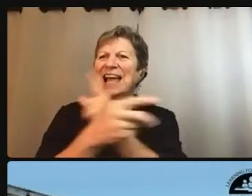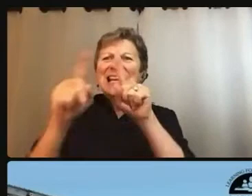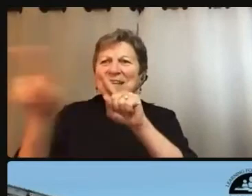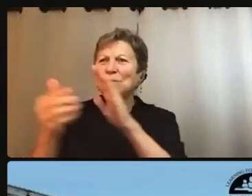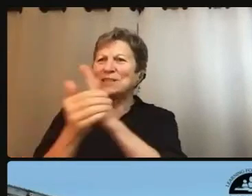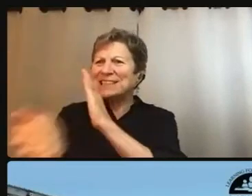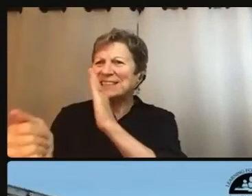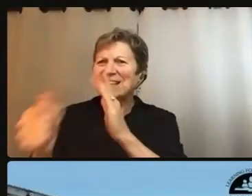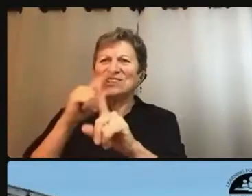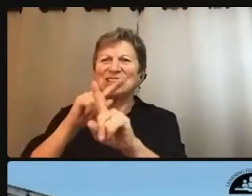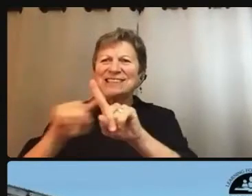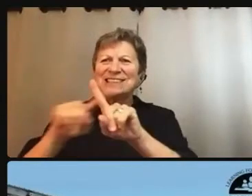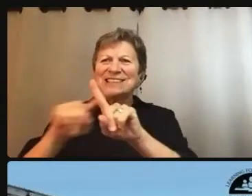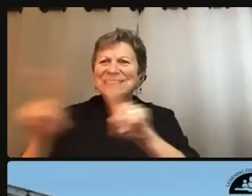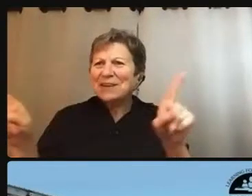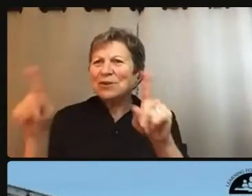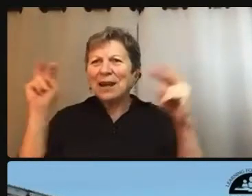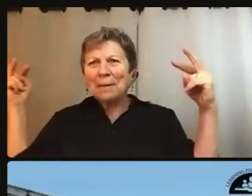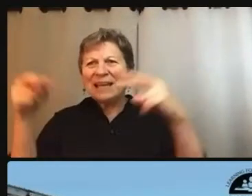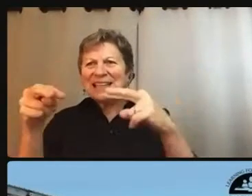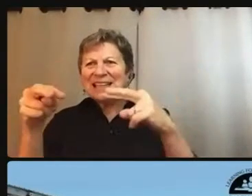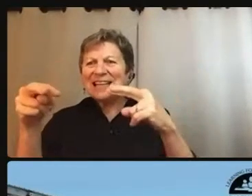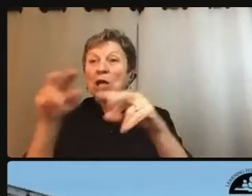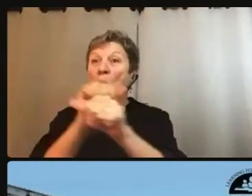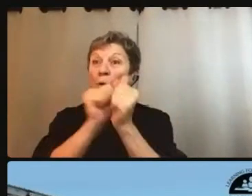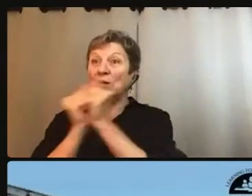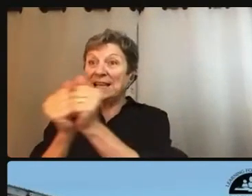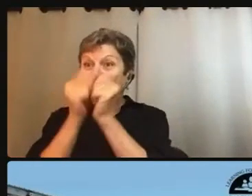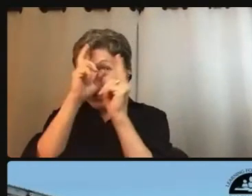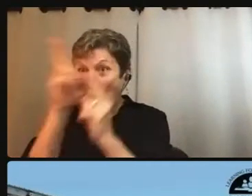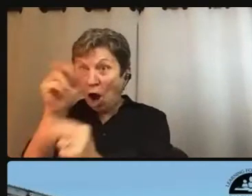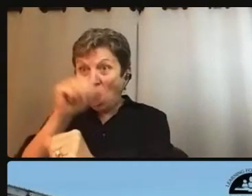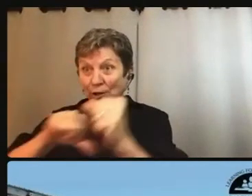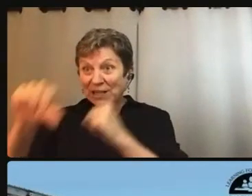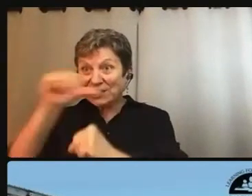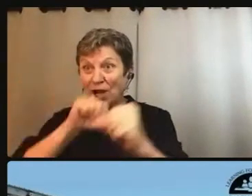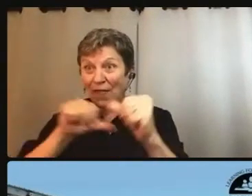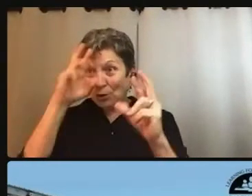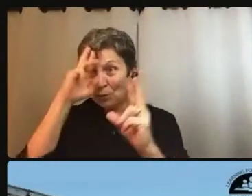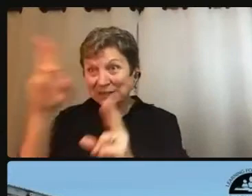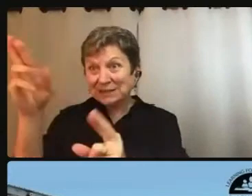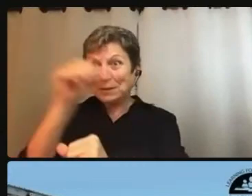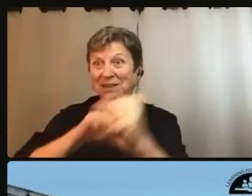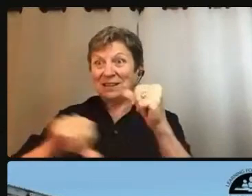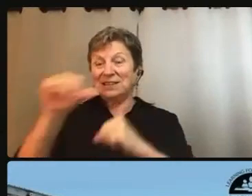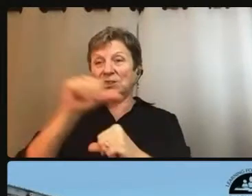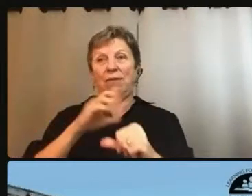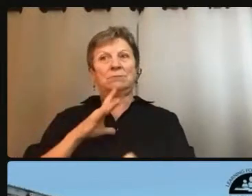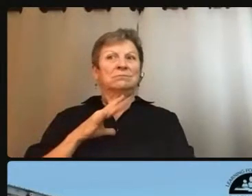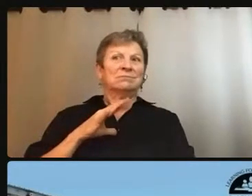DIFFERENTLY DIFFERENT STRENGTHS AND DIFFERENT PEOPLE CREATE